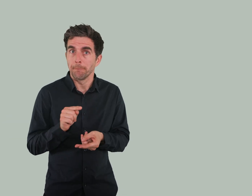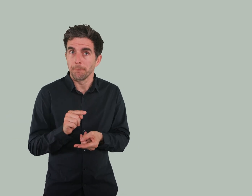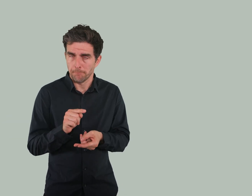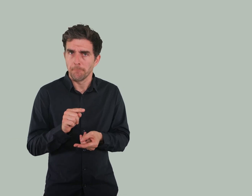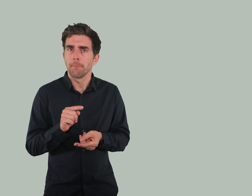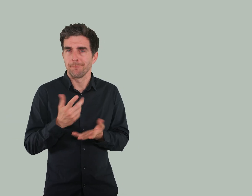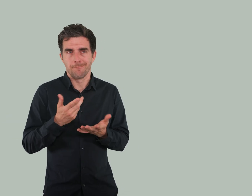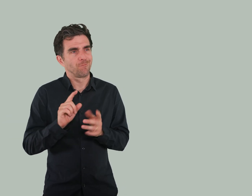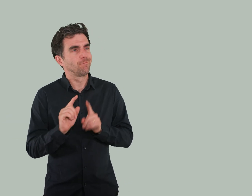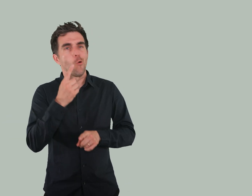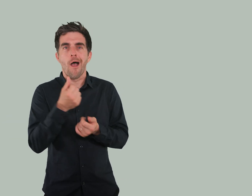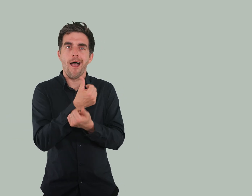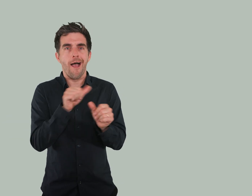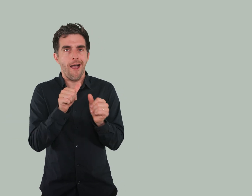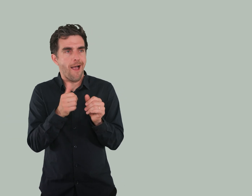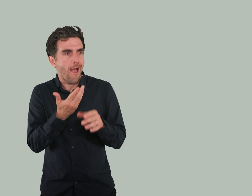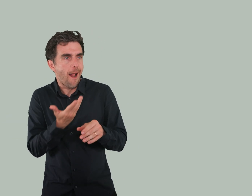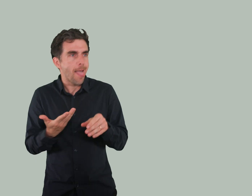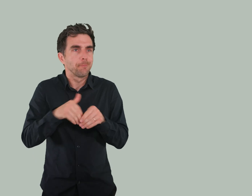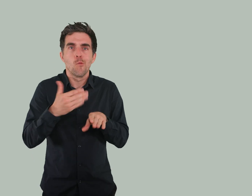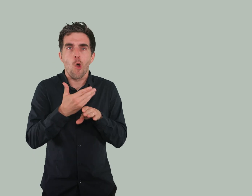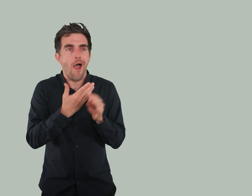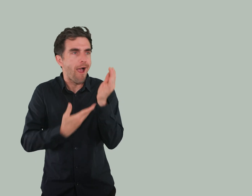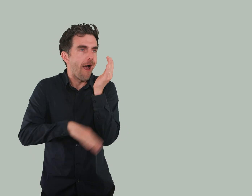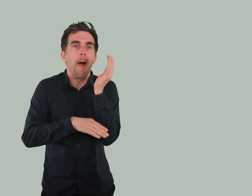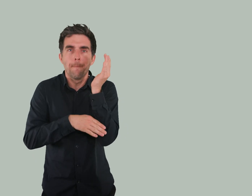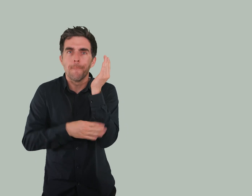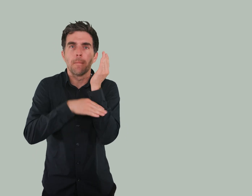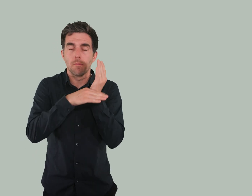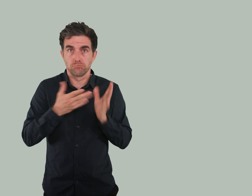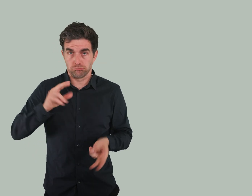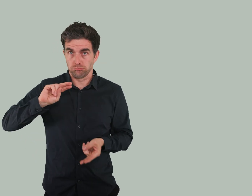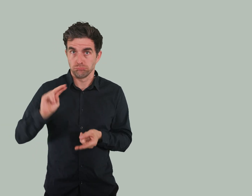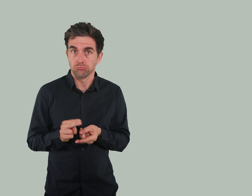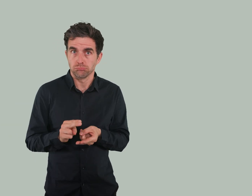The first rung has thinned.